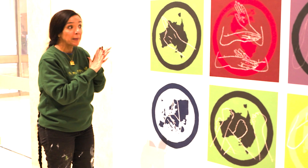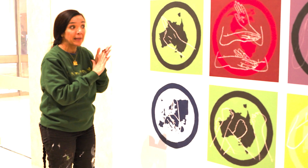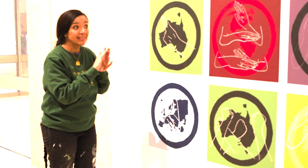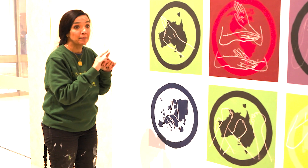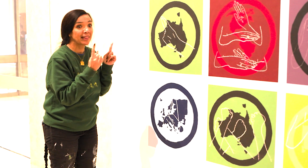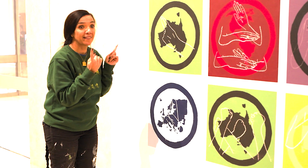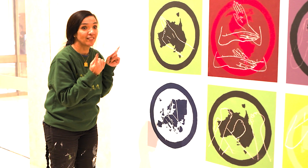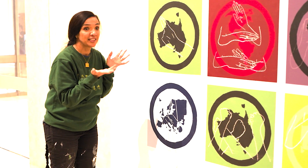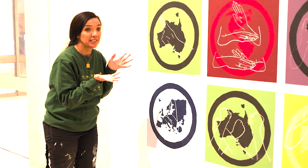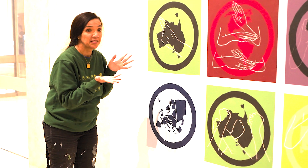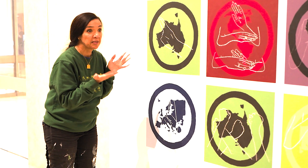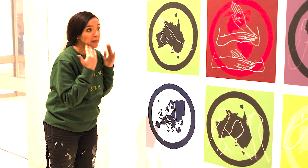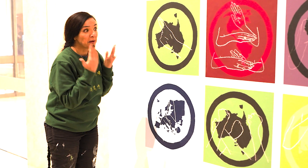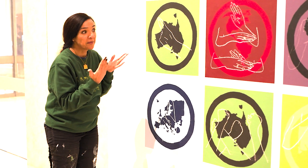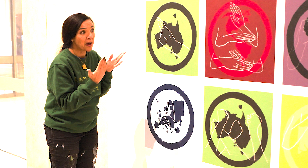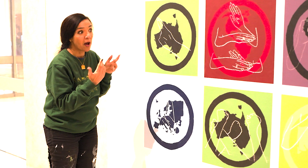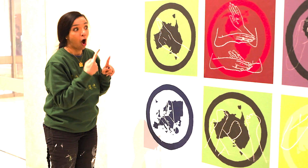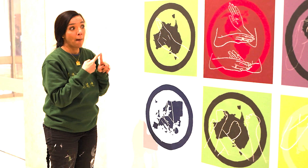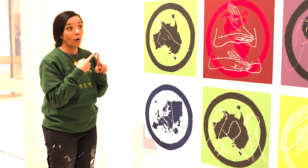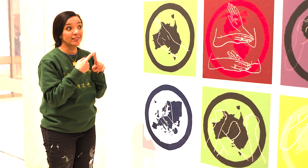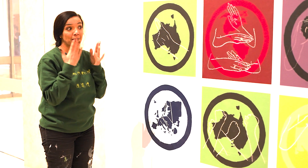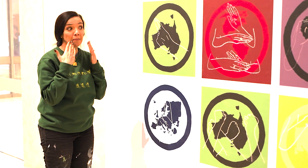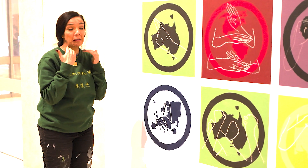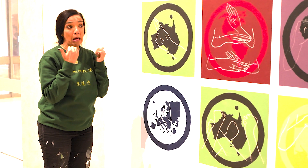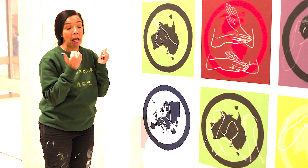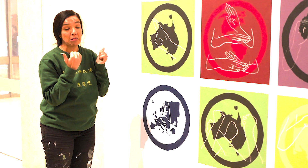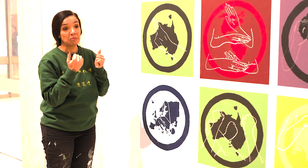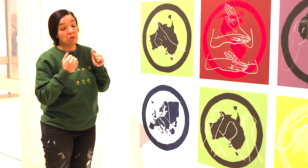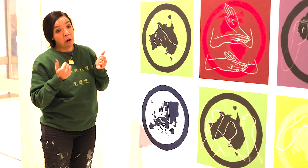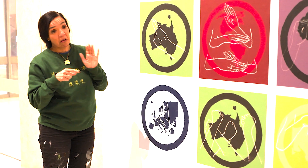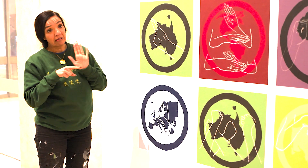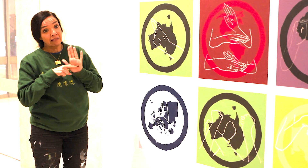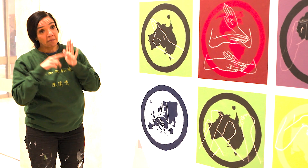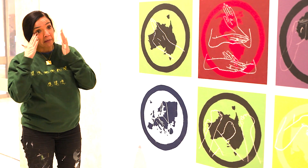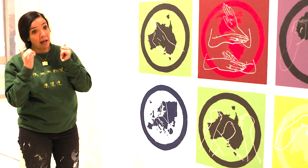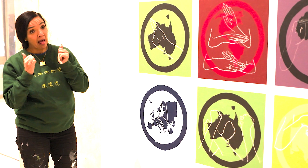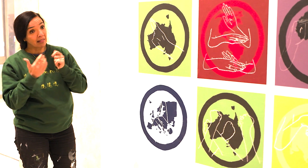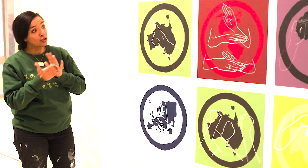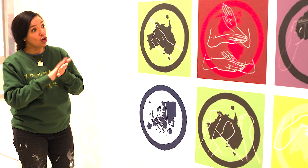maybe the signs that are used here mean different things in ASL? I don't know whether it's mental health